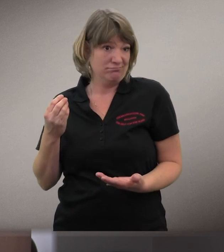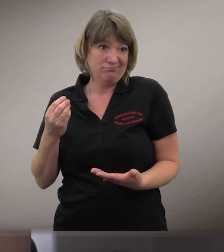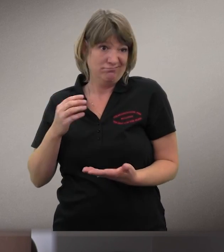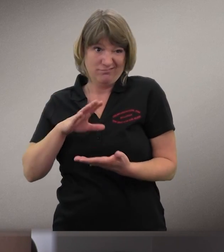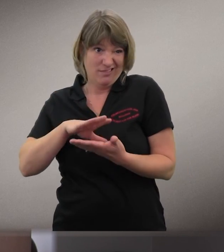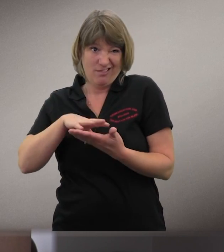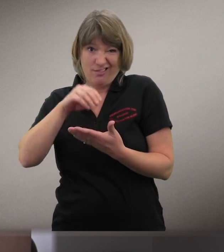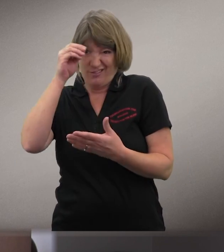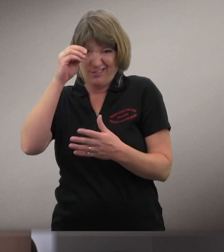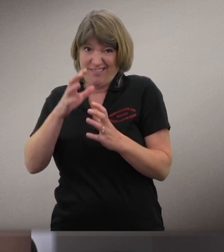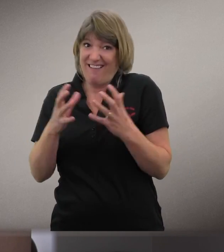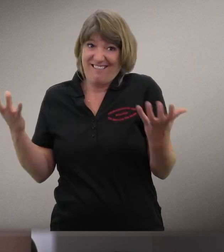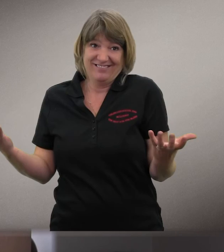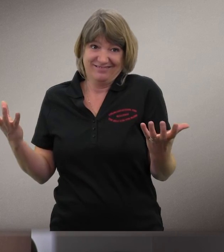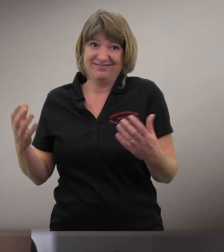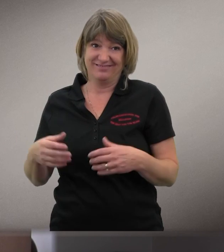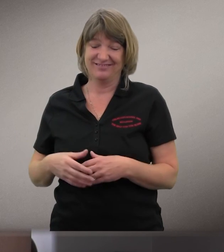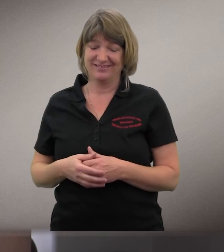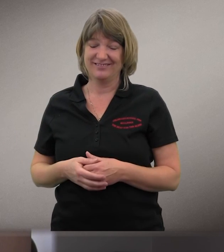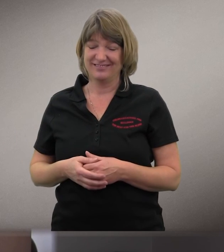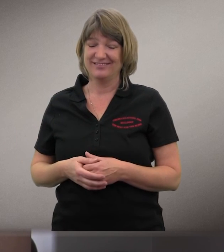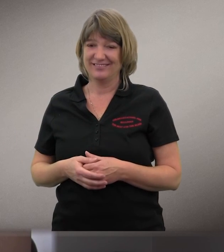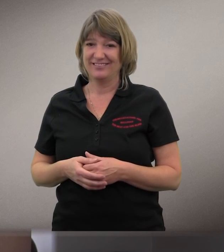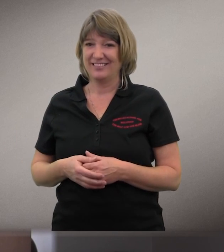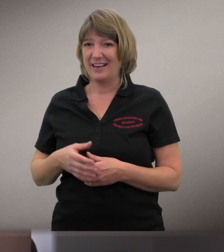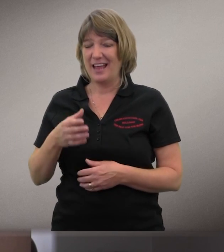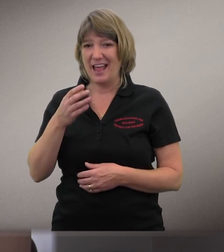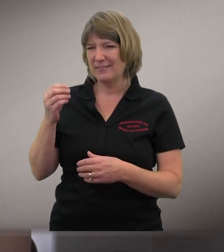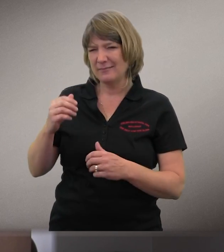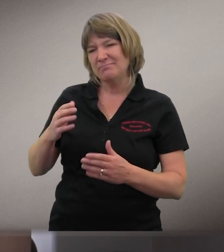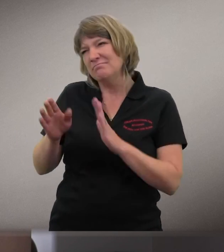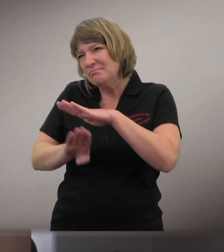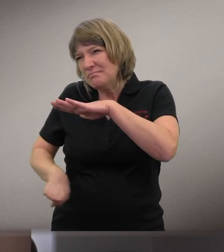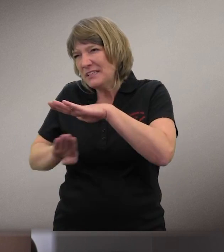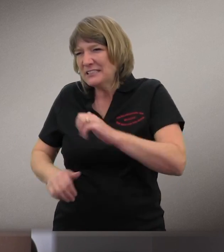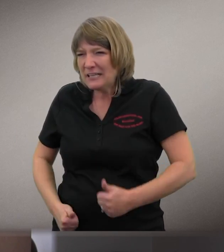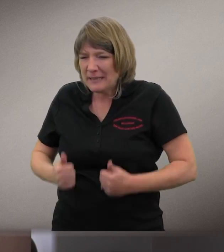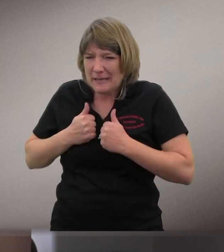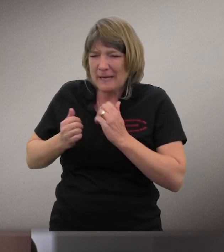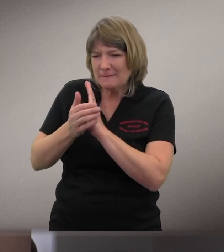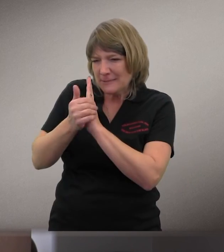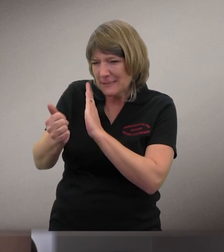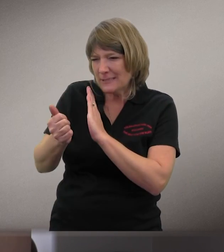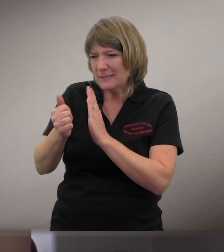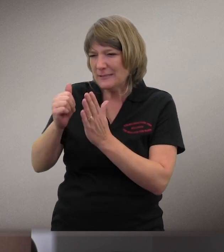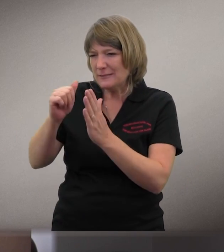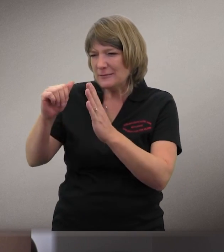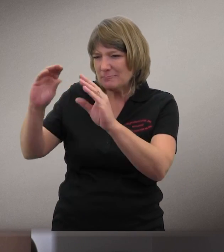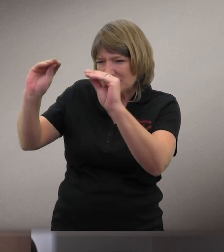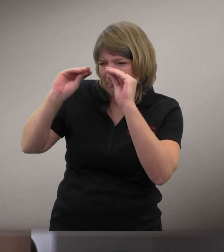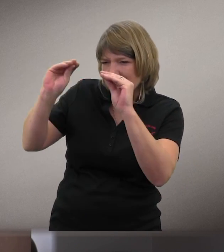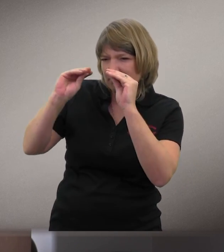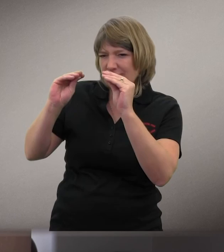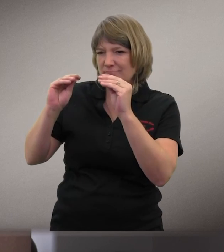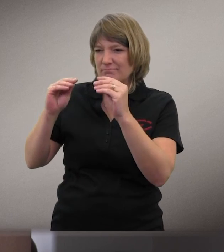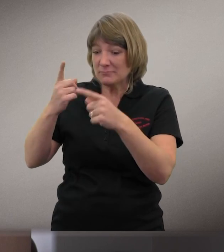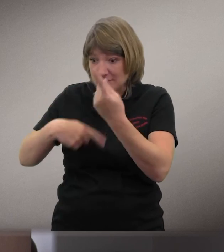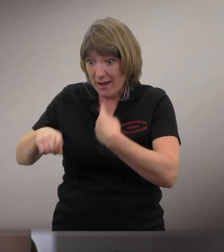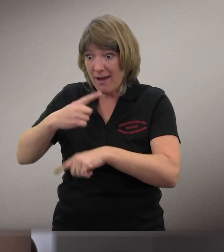I just learned a whole lot when I was here. Basically a lot of basic life skills, and how to sign,